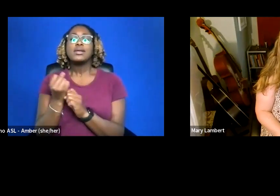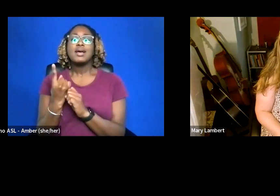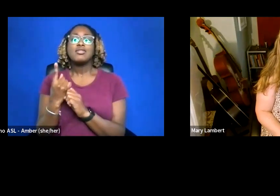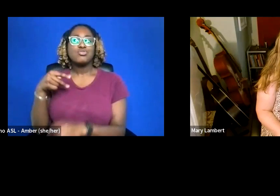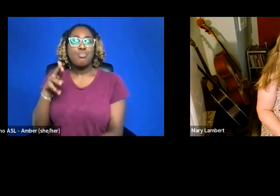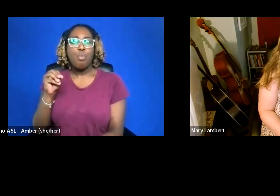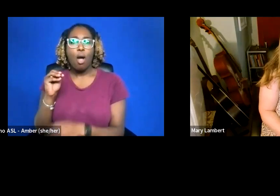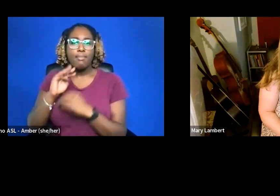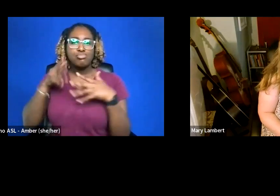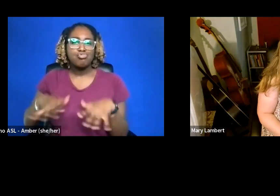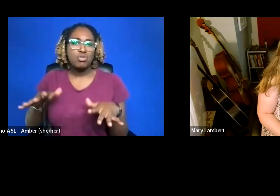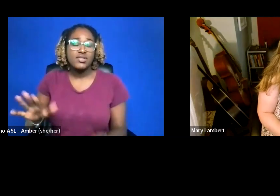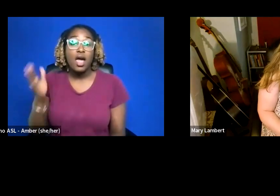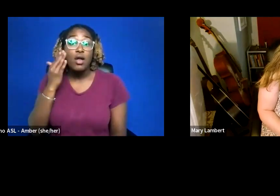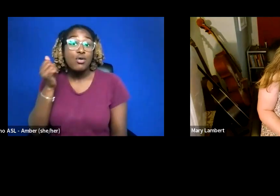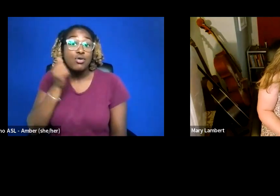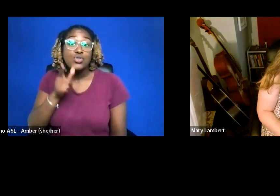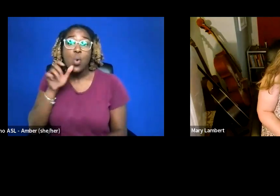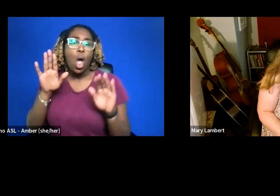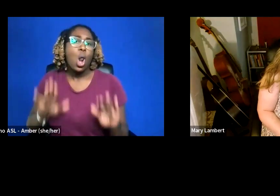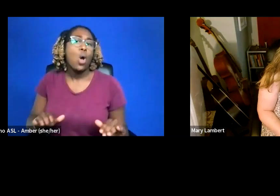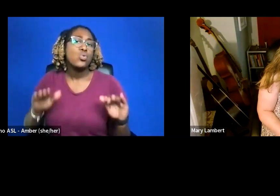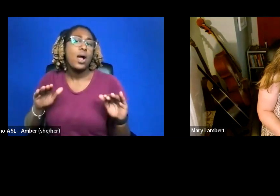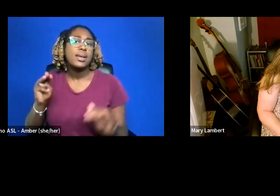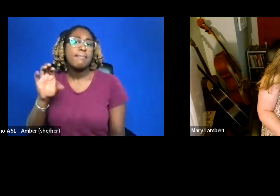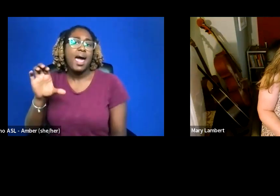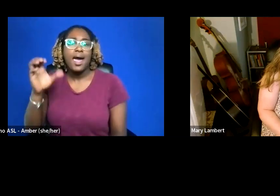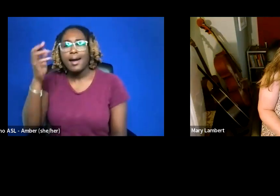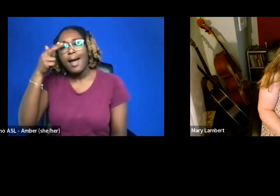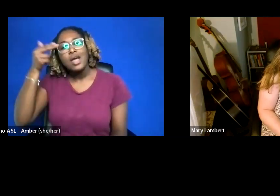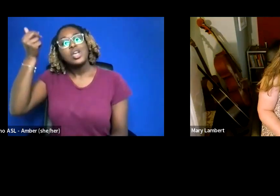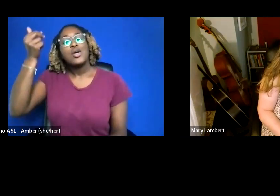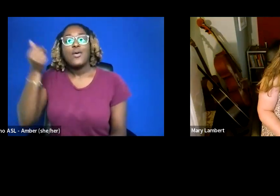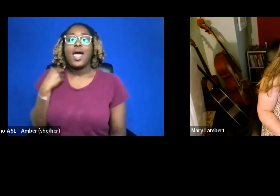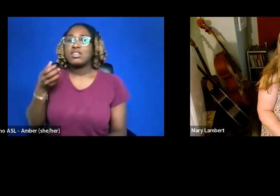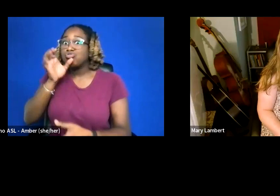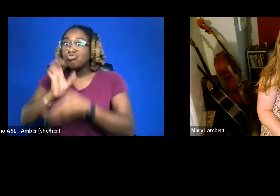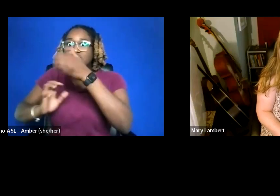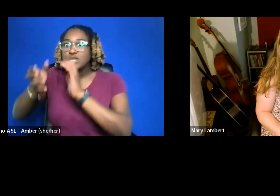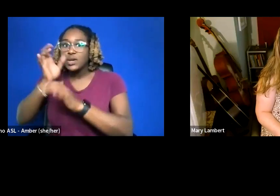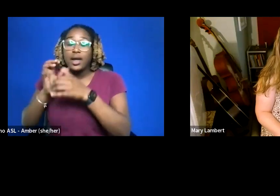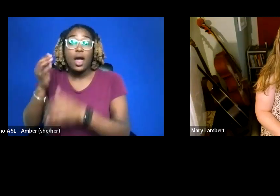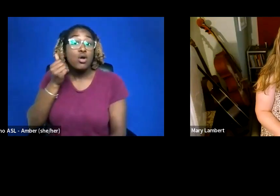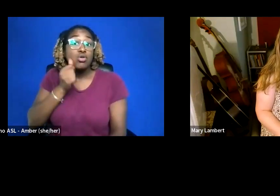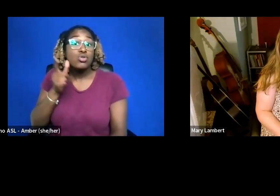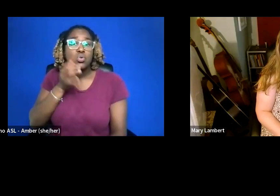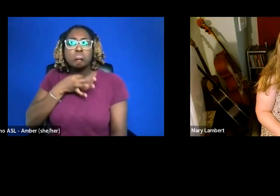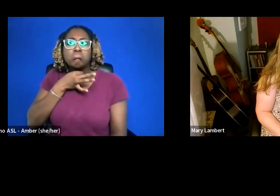I know girls who are low rise mac eyeshadow in binge drinking. I know girls that wonder if they're disaster